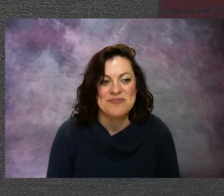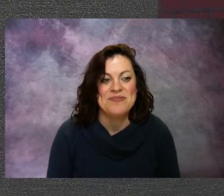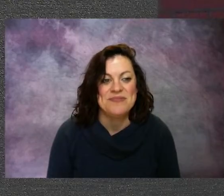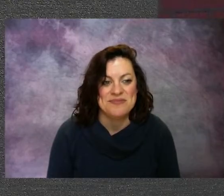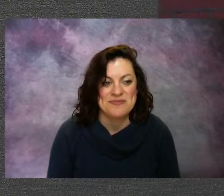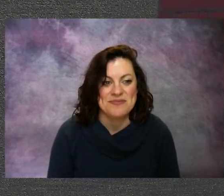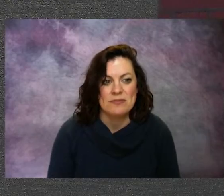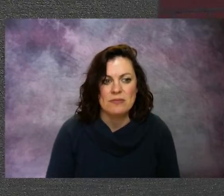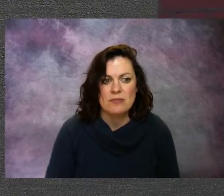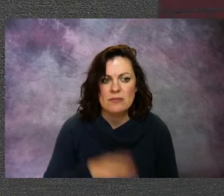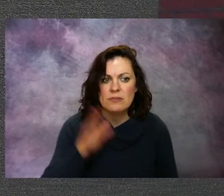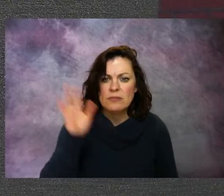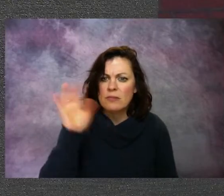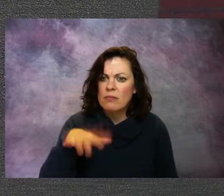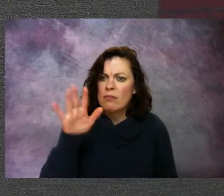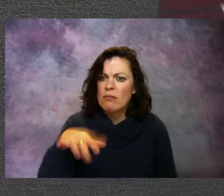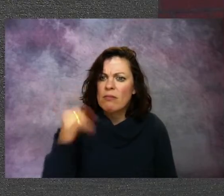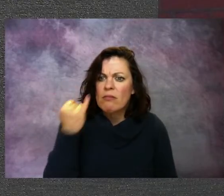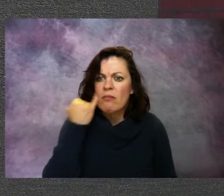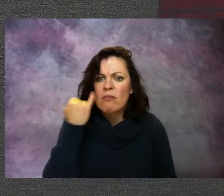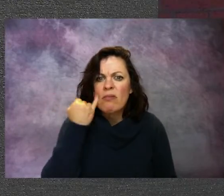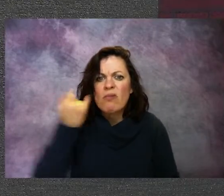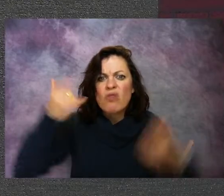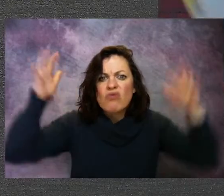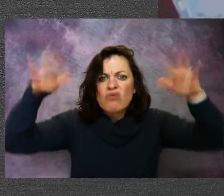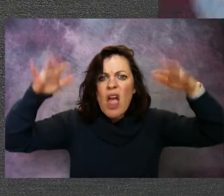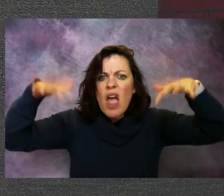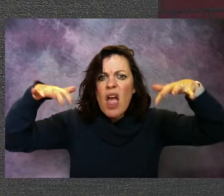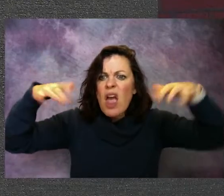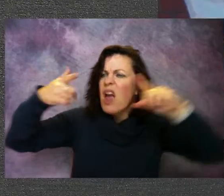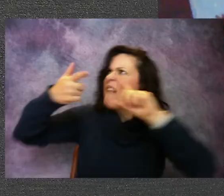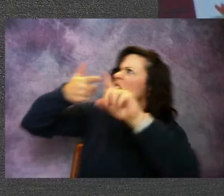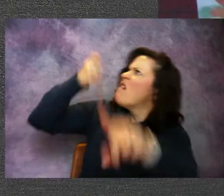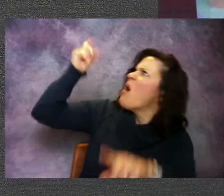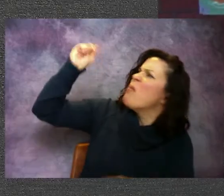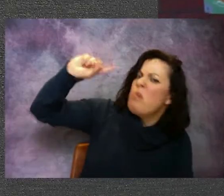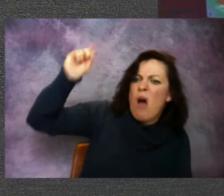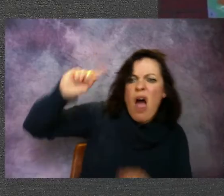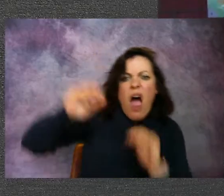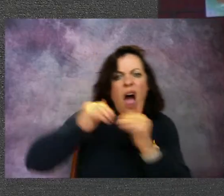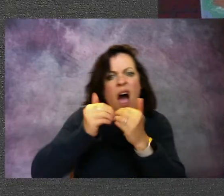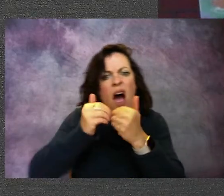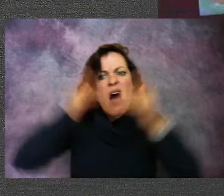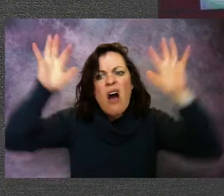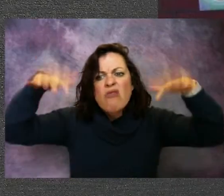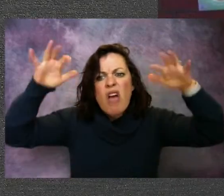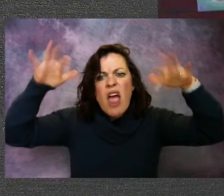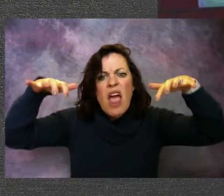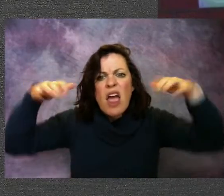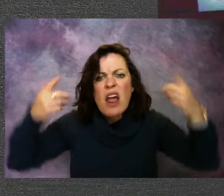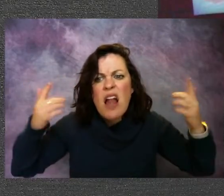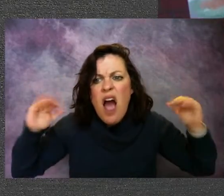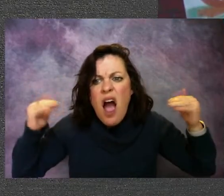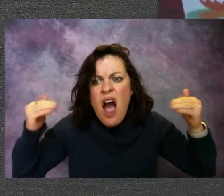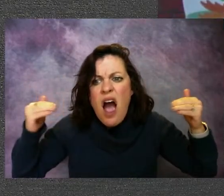Where does the rain come from? Rain falls from the clouds.